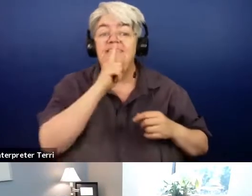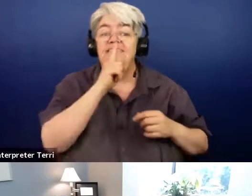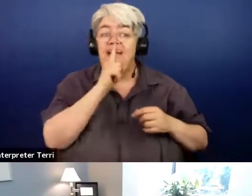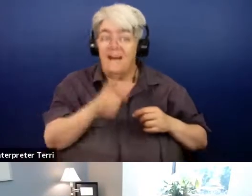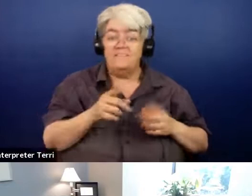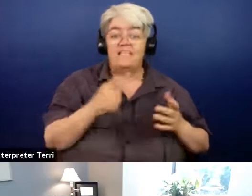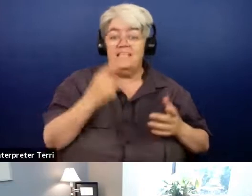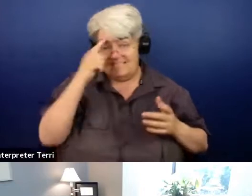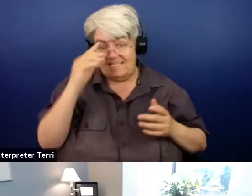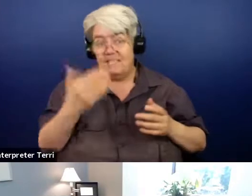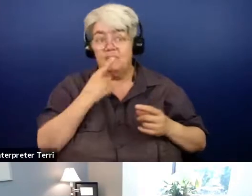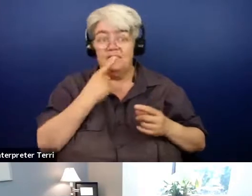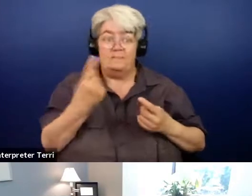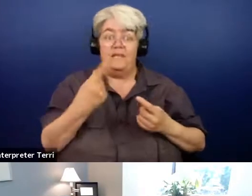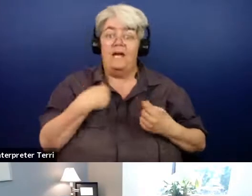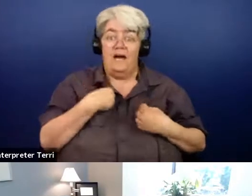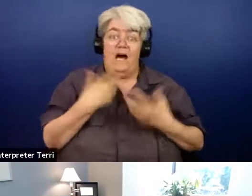be something that I would like to read